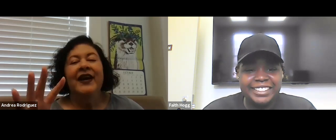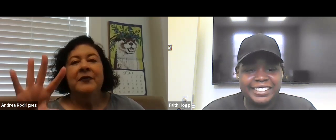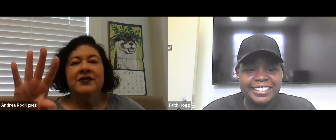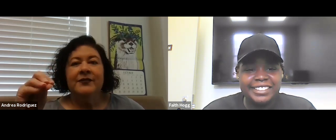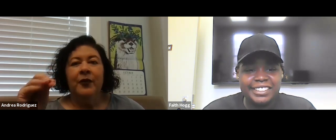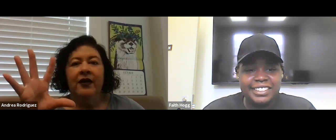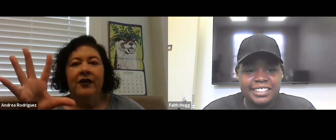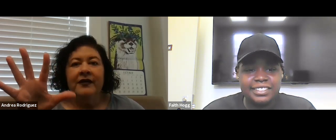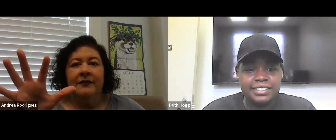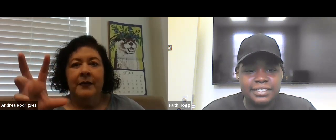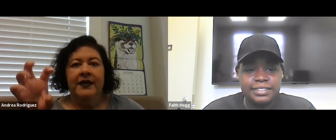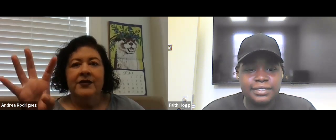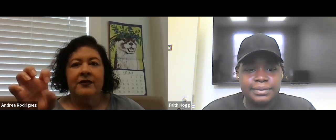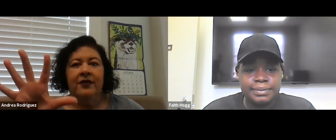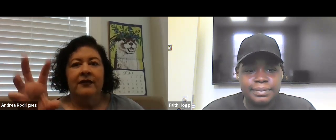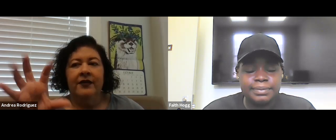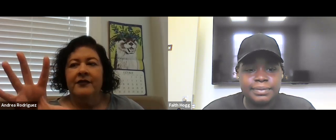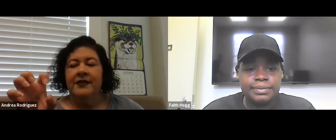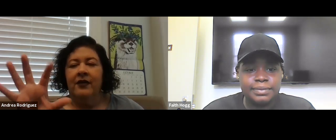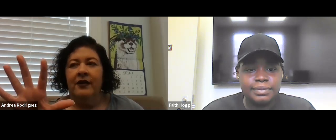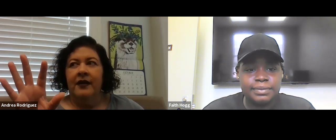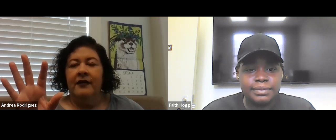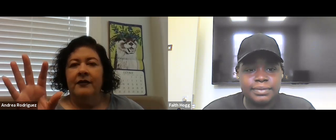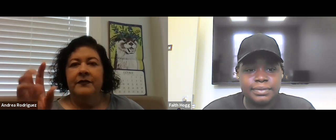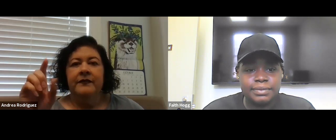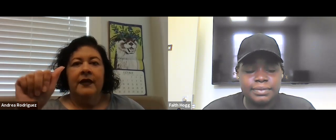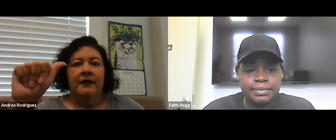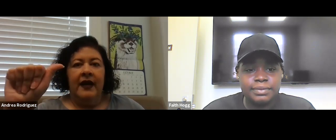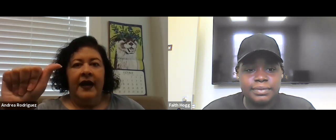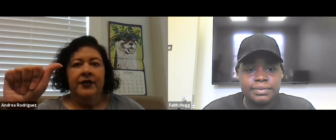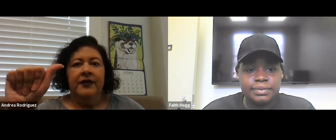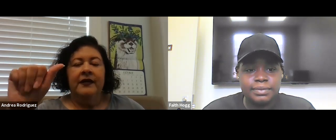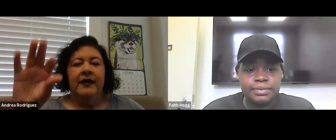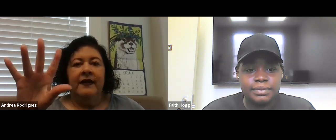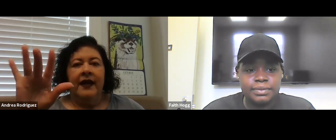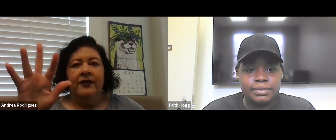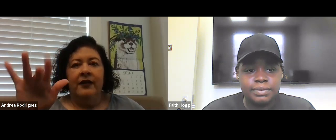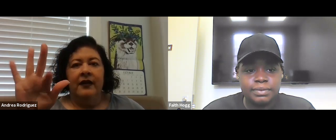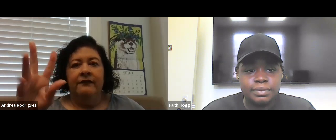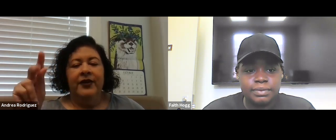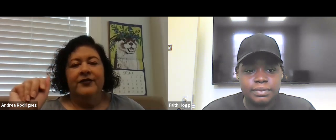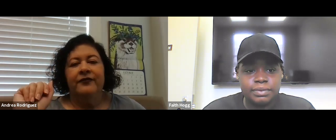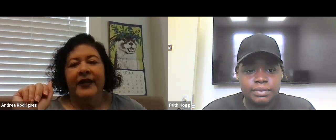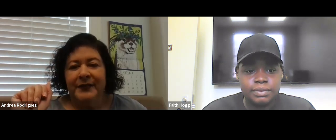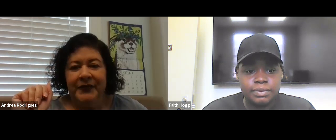but just work on making sure that your letters are accurate, and that your fingers are flexible.